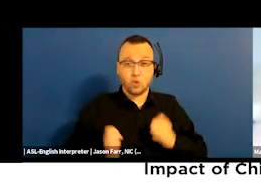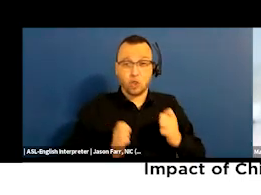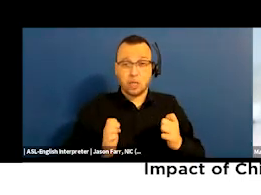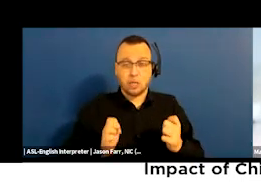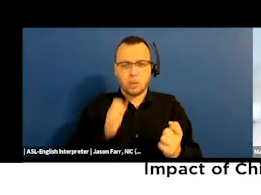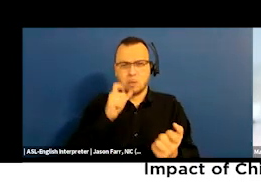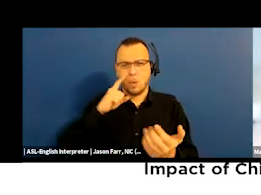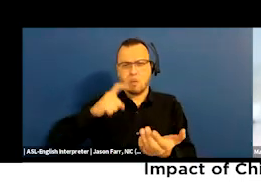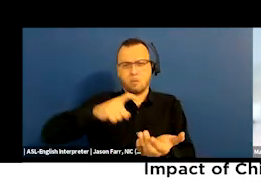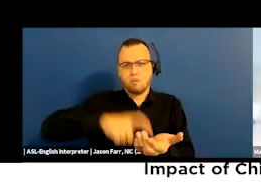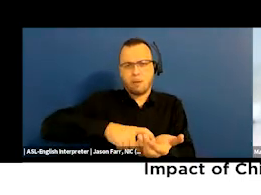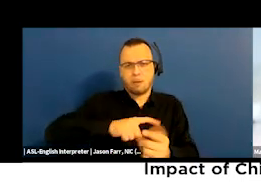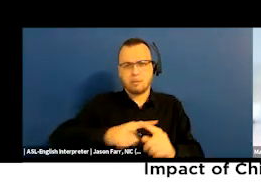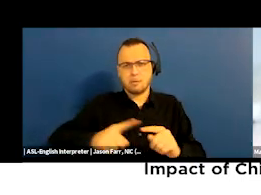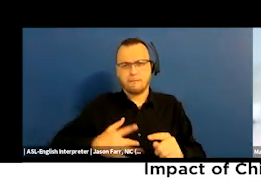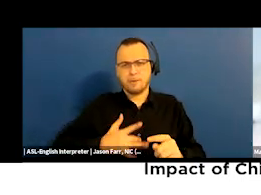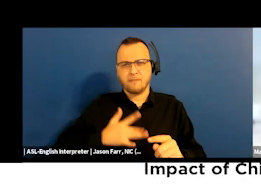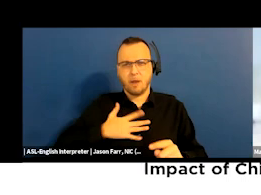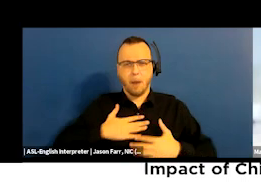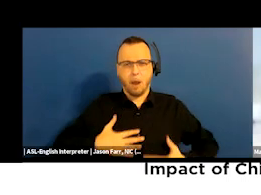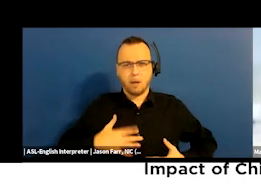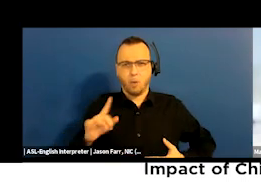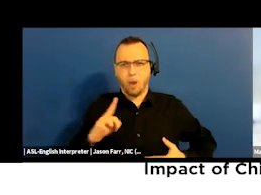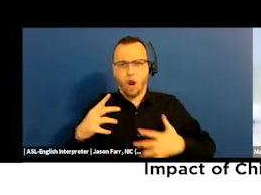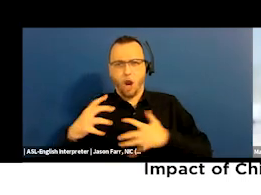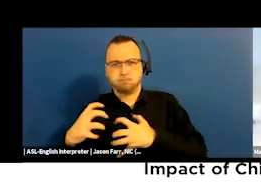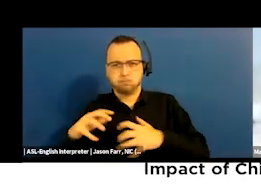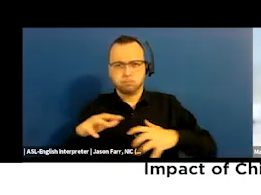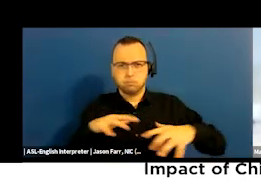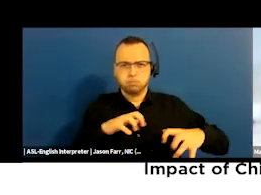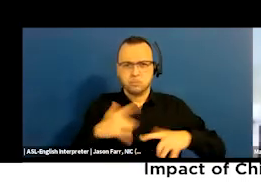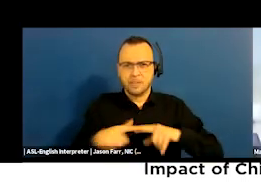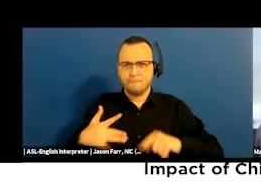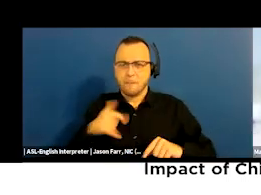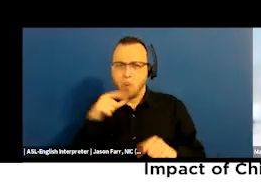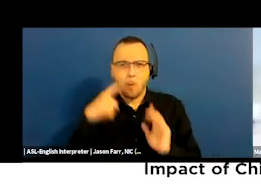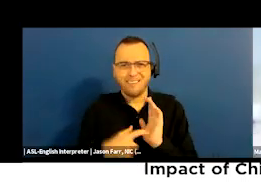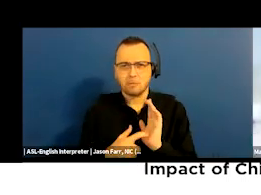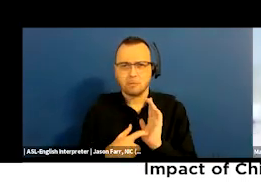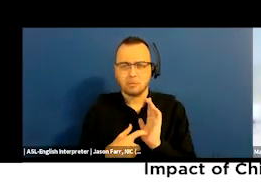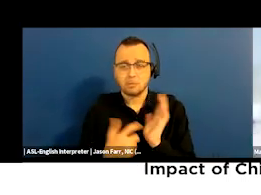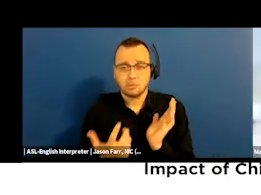we did this, squeezing your fist together, or digging the feet into the floor.